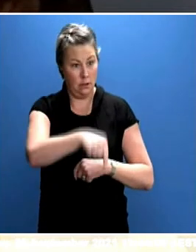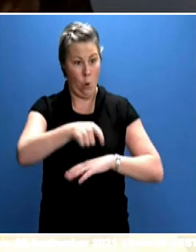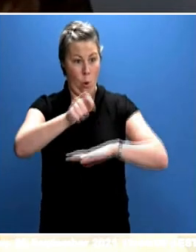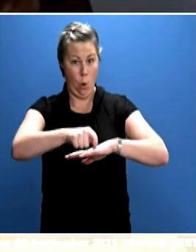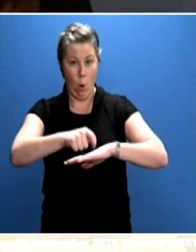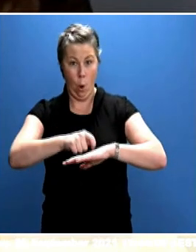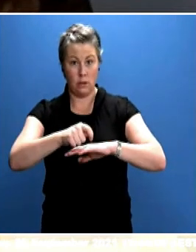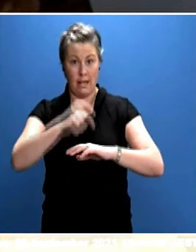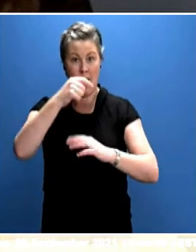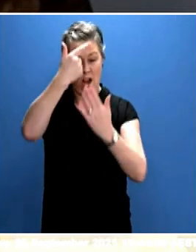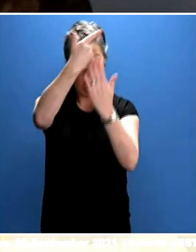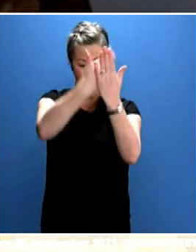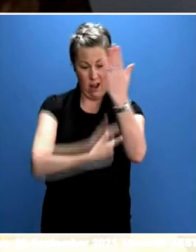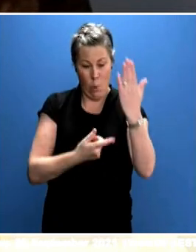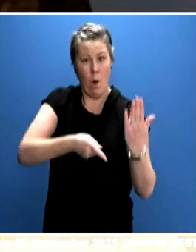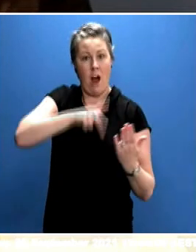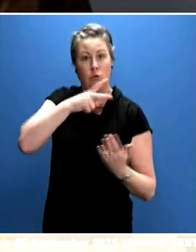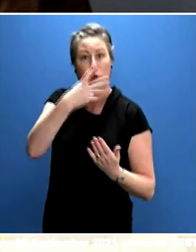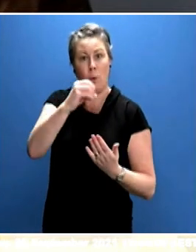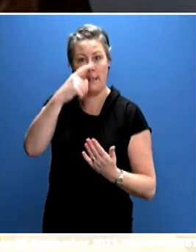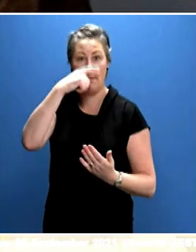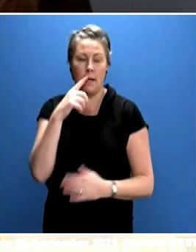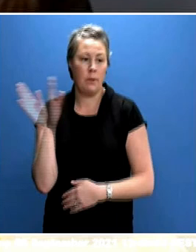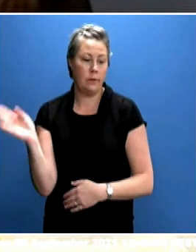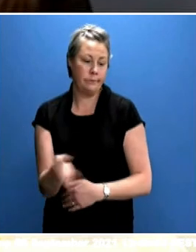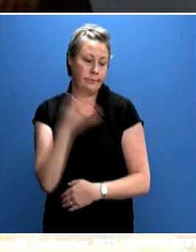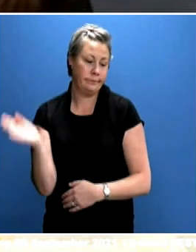the list, and you've got to plough through that court in one day because